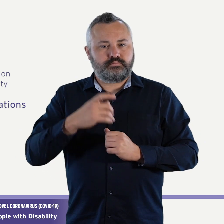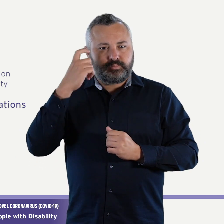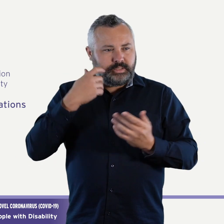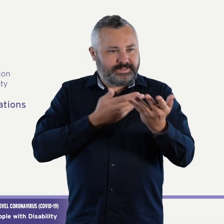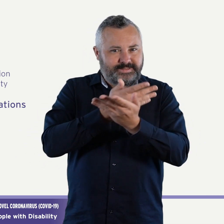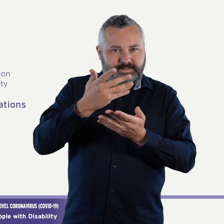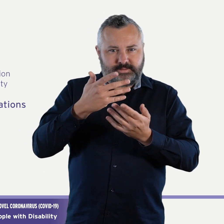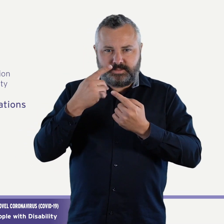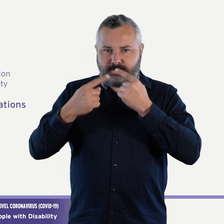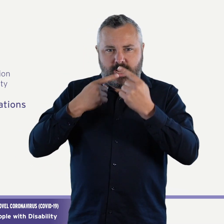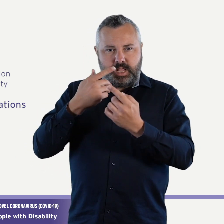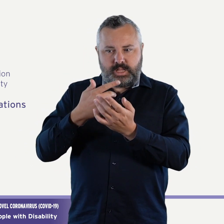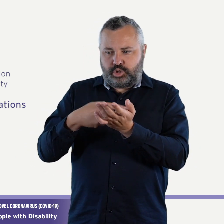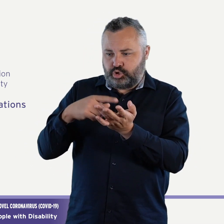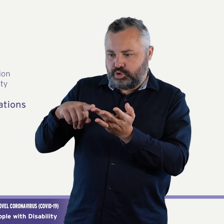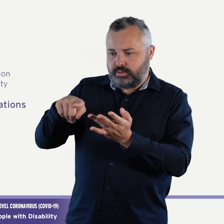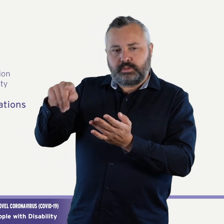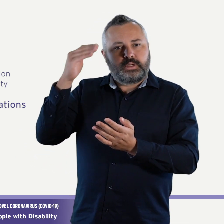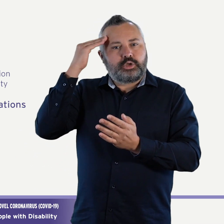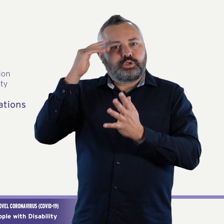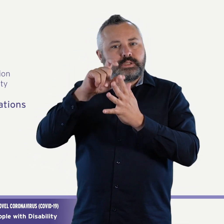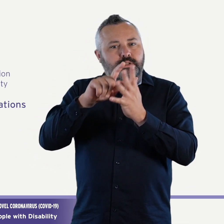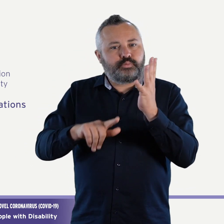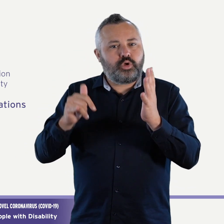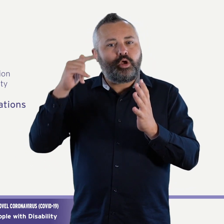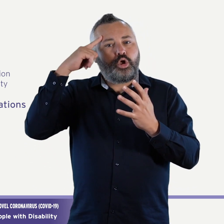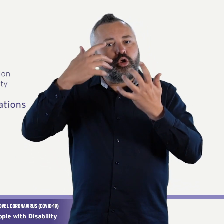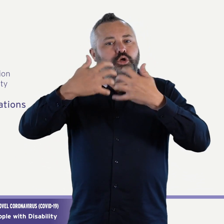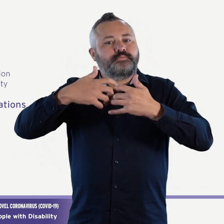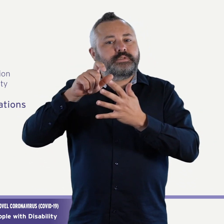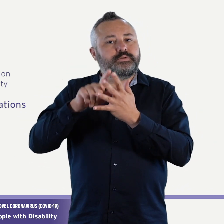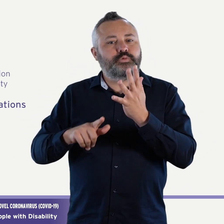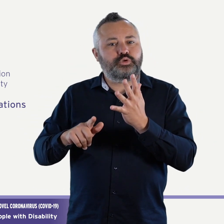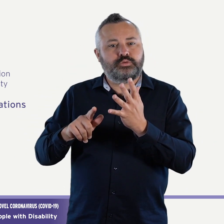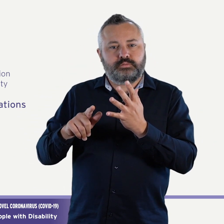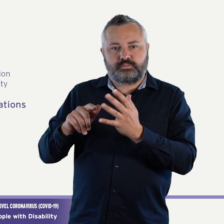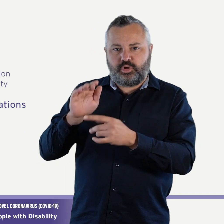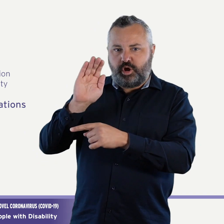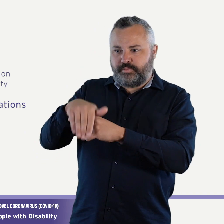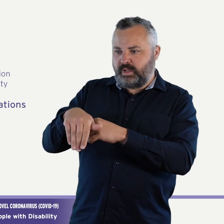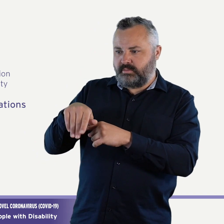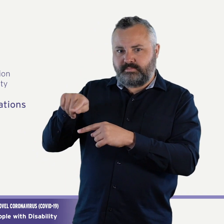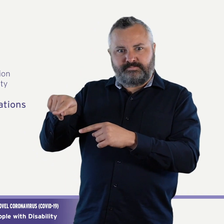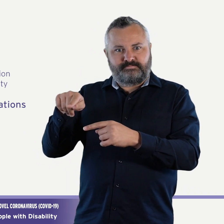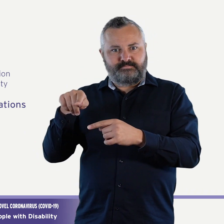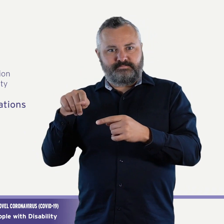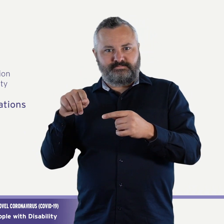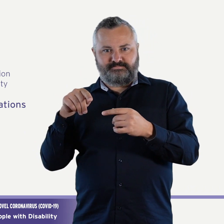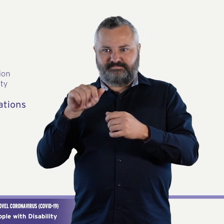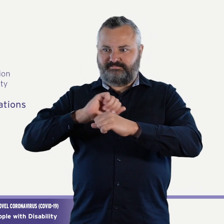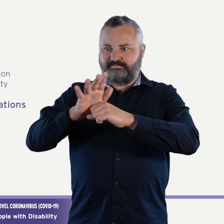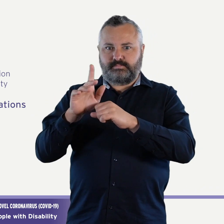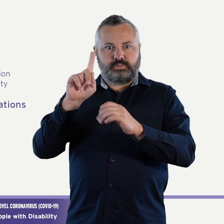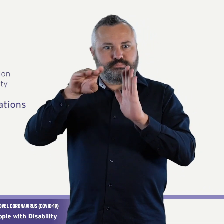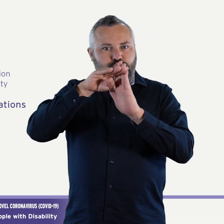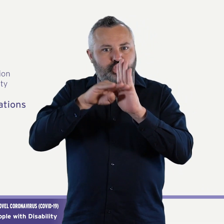Support people with intellectual and/or cognitive disability, their families, carers and support workers to